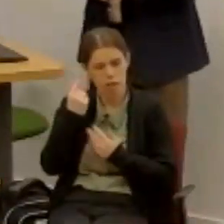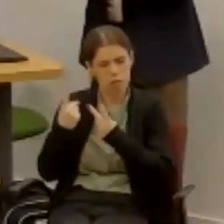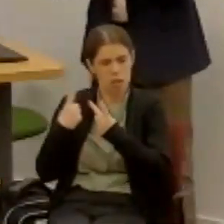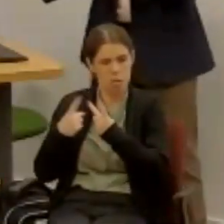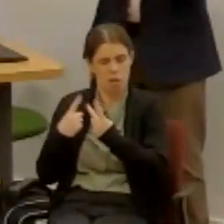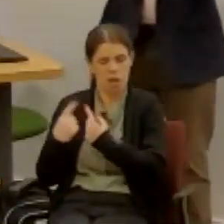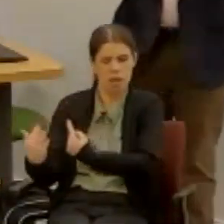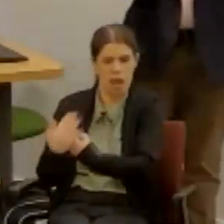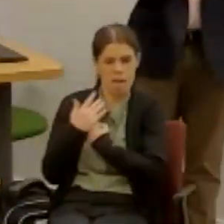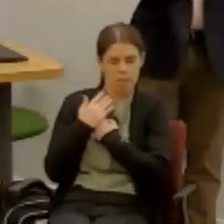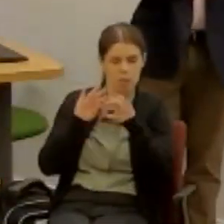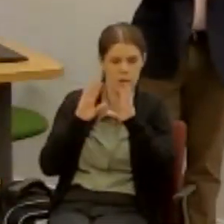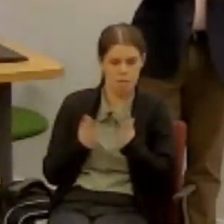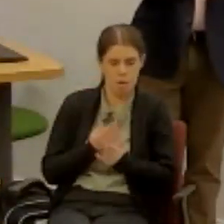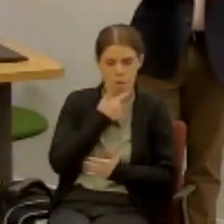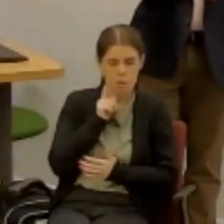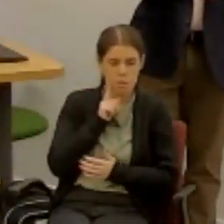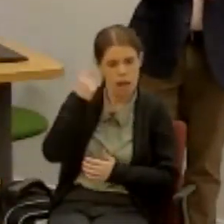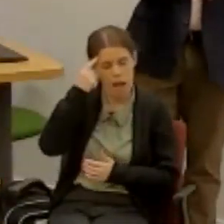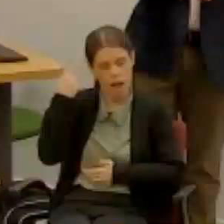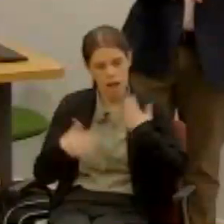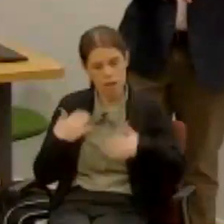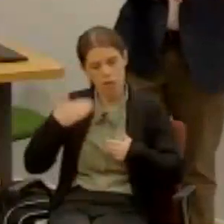Football is not bring you back to head injuries and head impact.